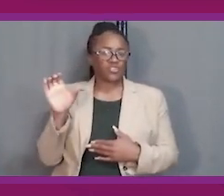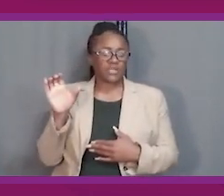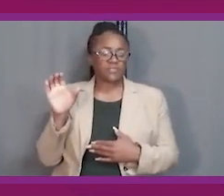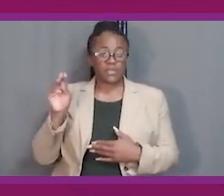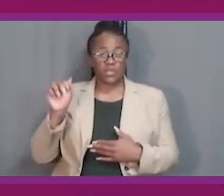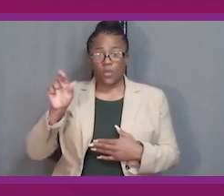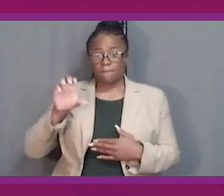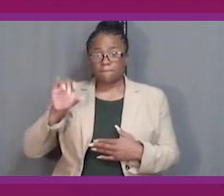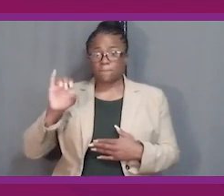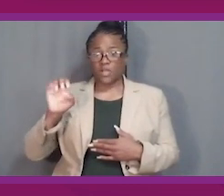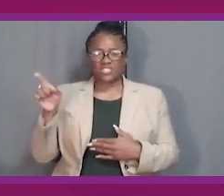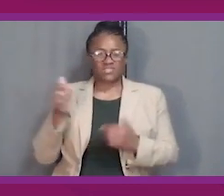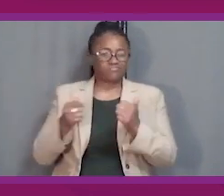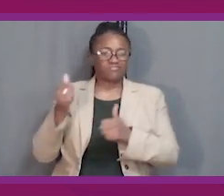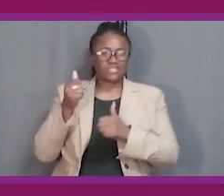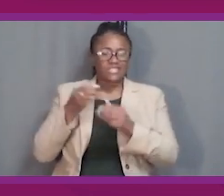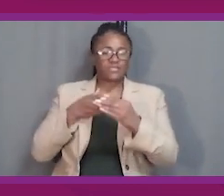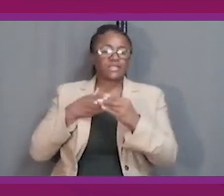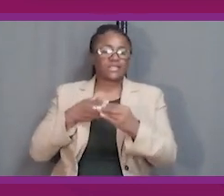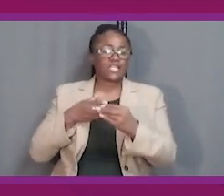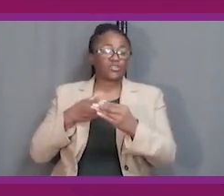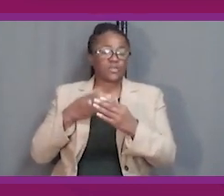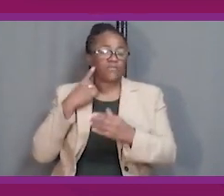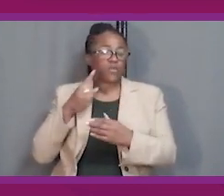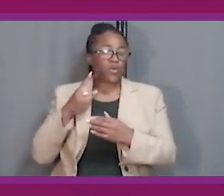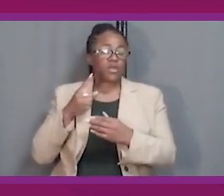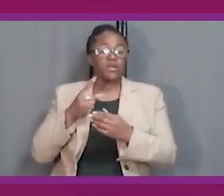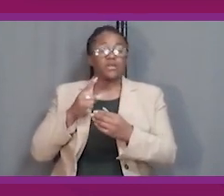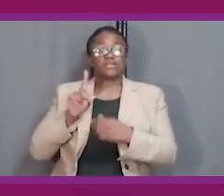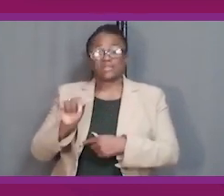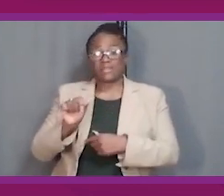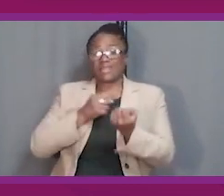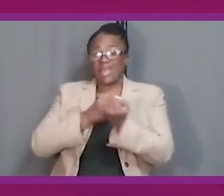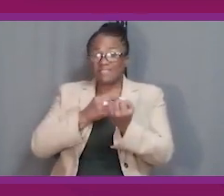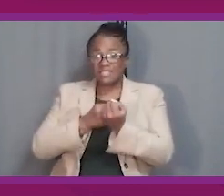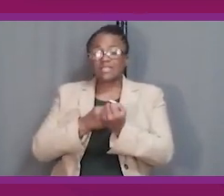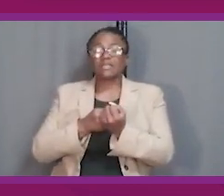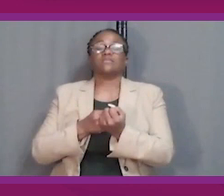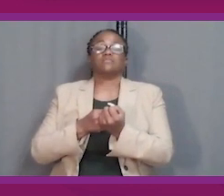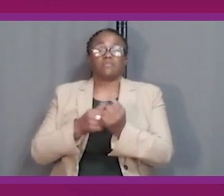organizations since 1995, leading coalitions committed to intersectional disability inclusion.